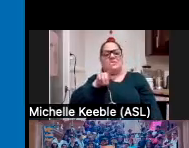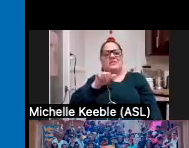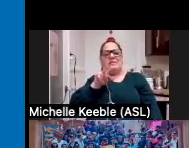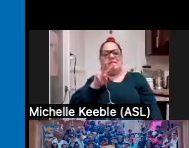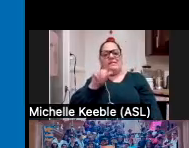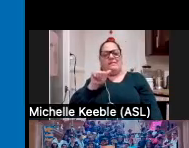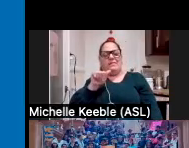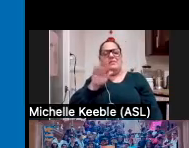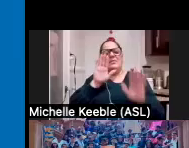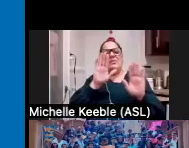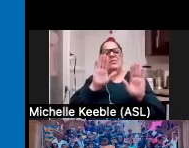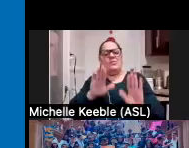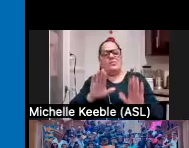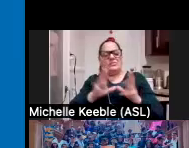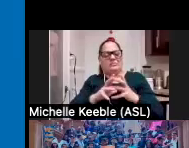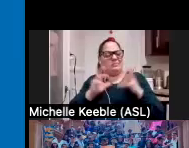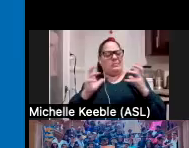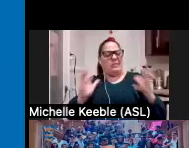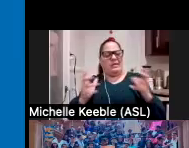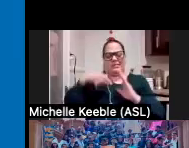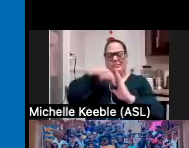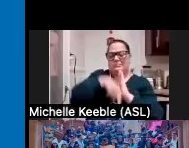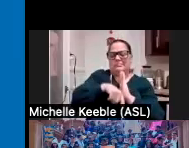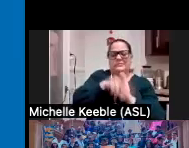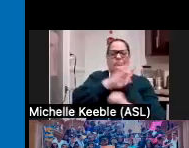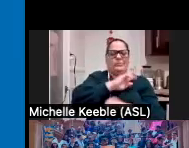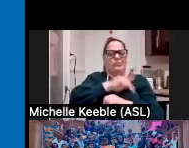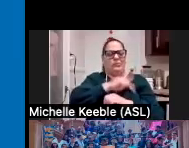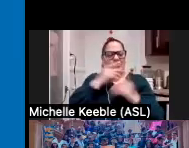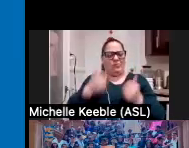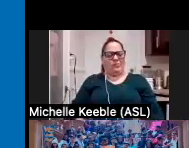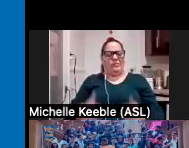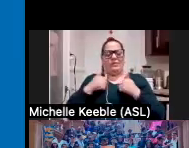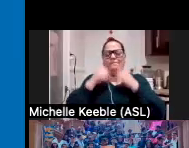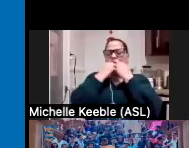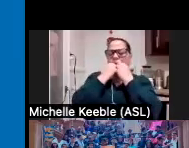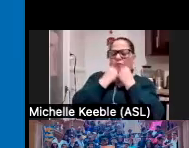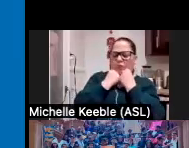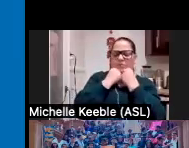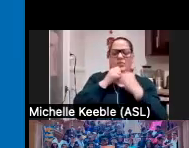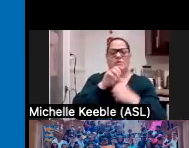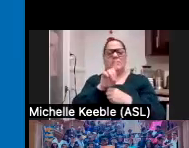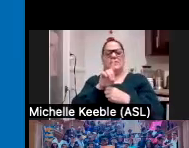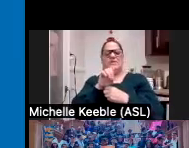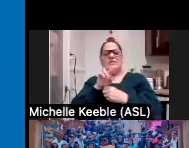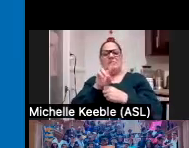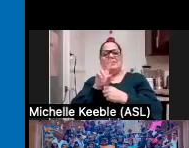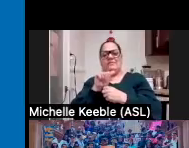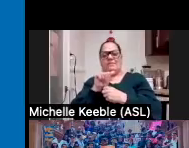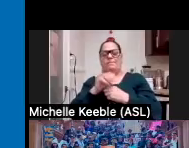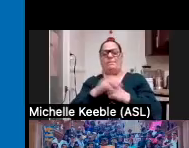and for me it feels deeply personal. So, I'm particularly grateful to be here this evening. Um,